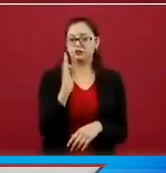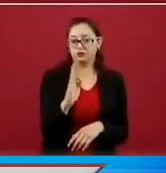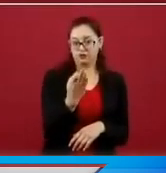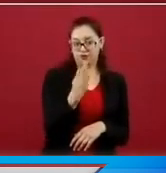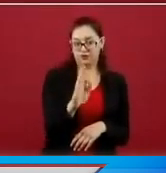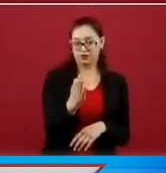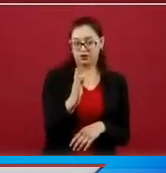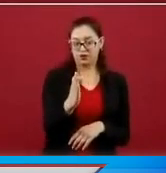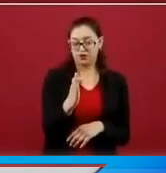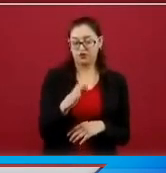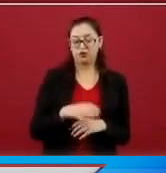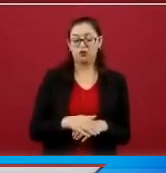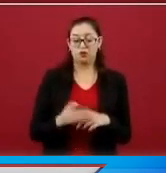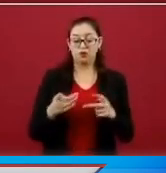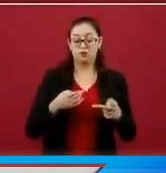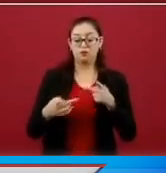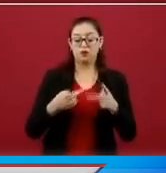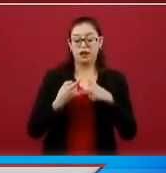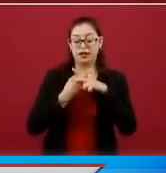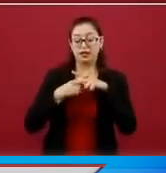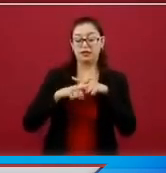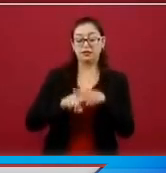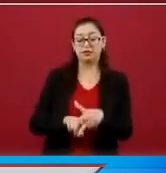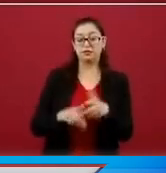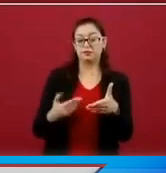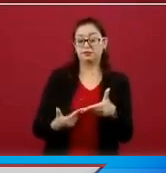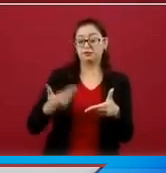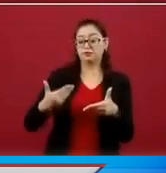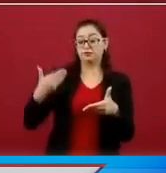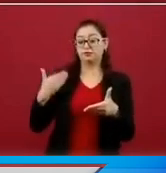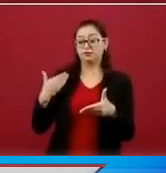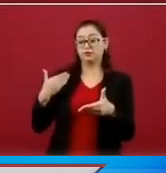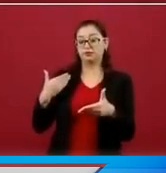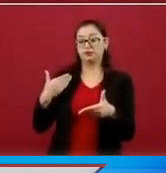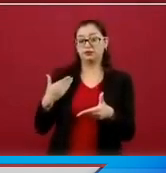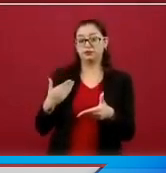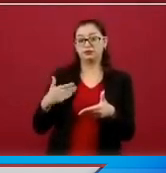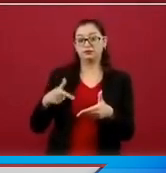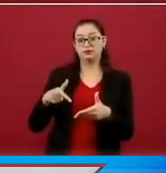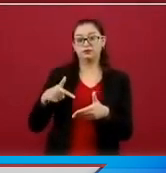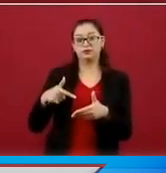resistance and sabotage existed during the process but supply has been exceeded at national level